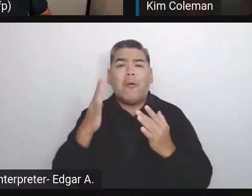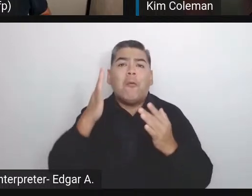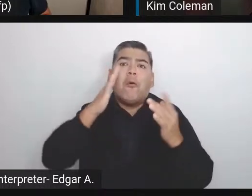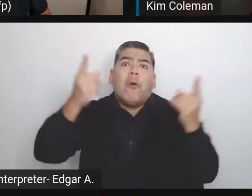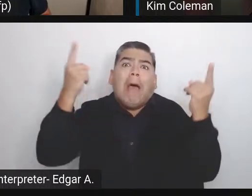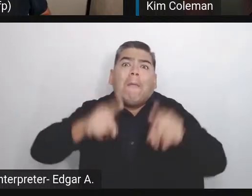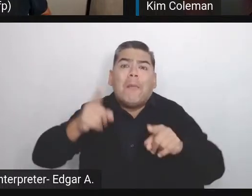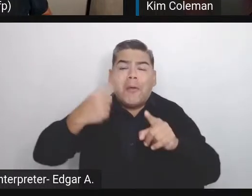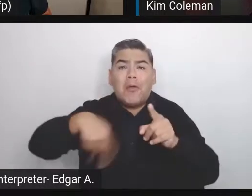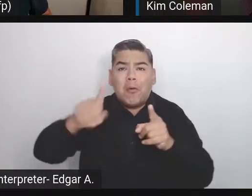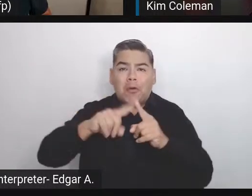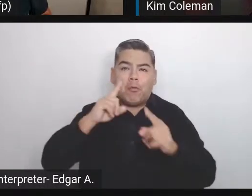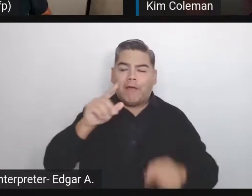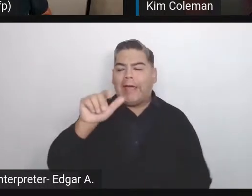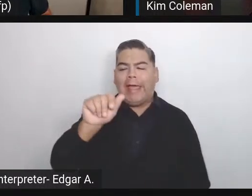I also cannot wait